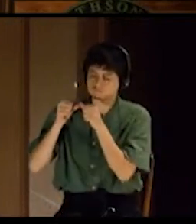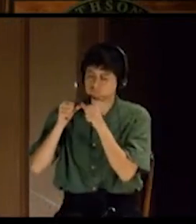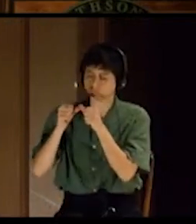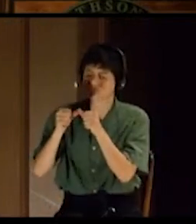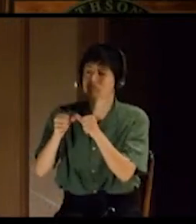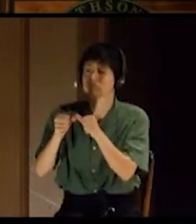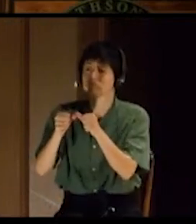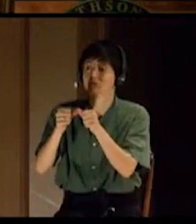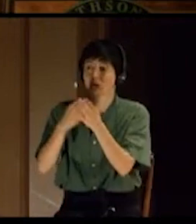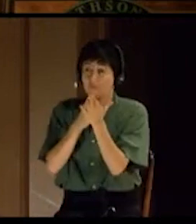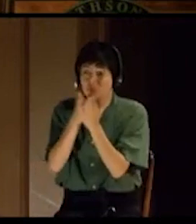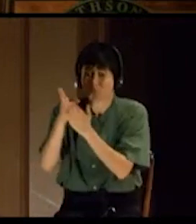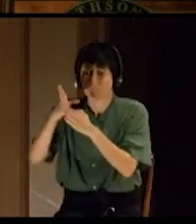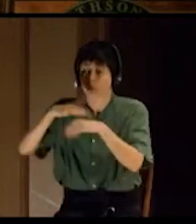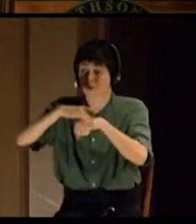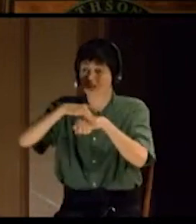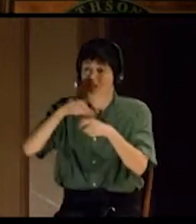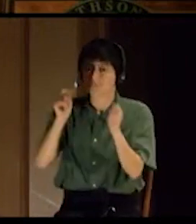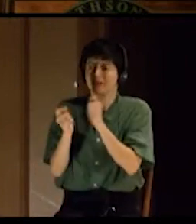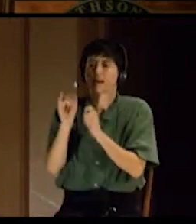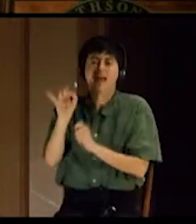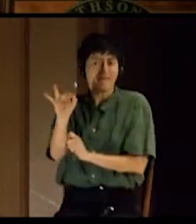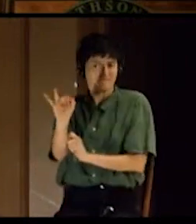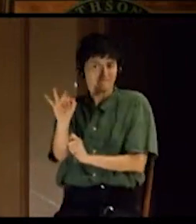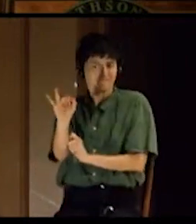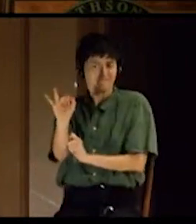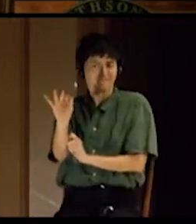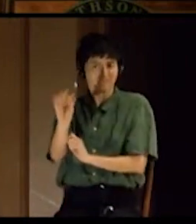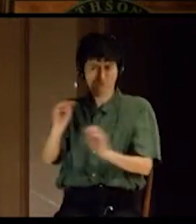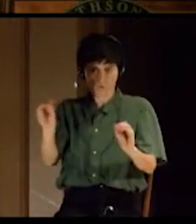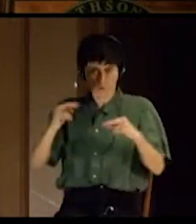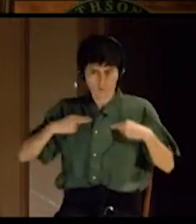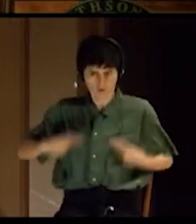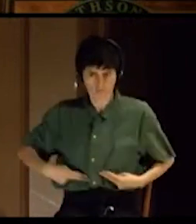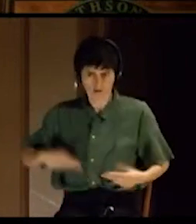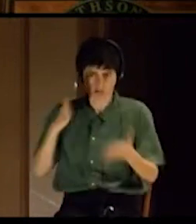And also hopefully I've shown you that by looking at a micro approach within lineage evolution,